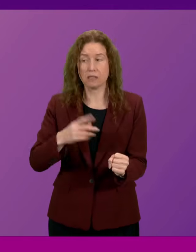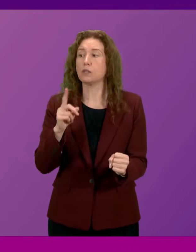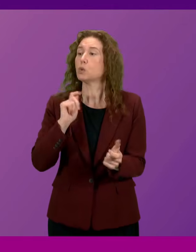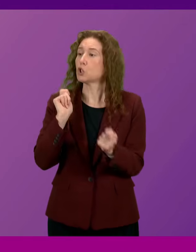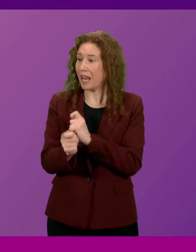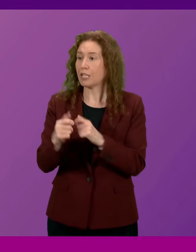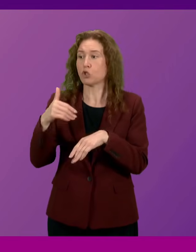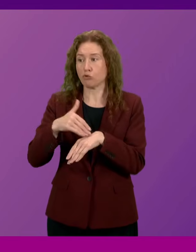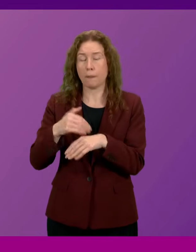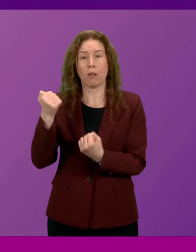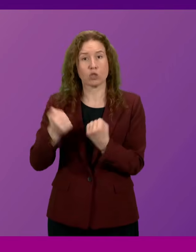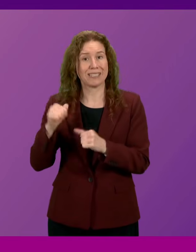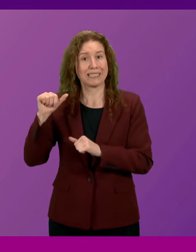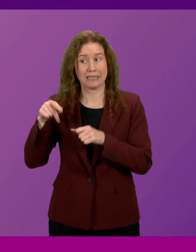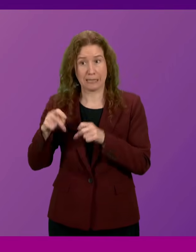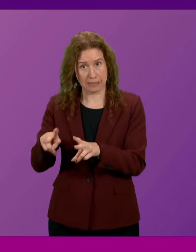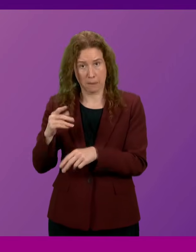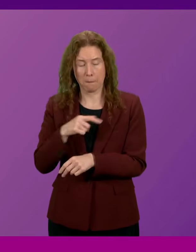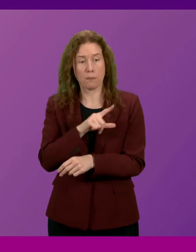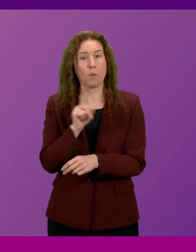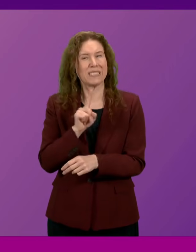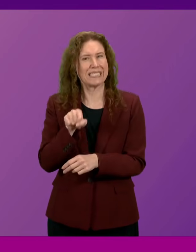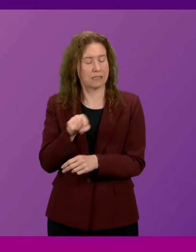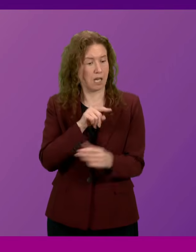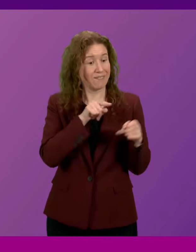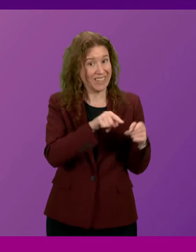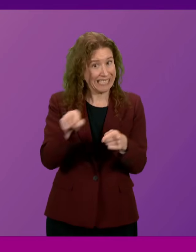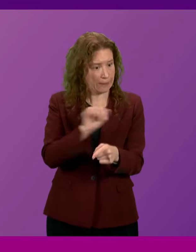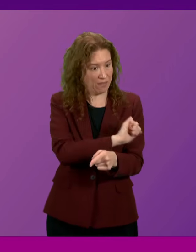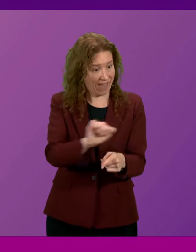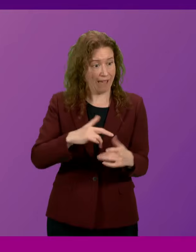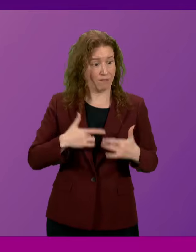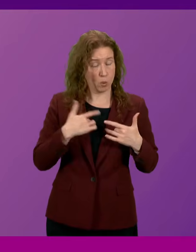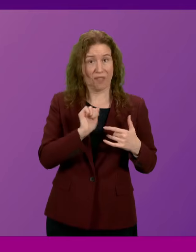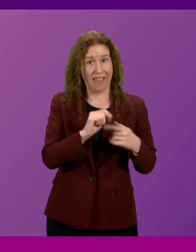system just now, which is to put the voice of victims more centrally into that system.